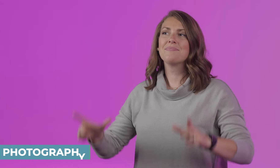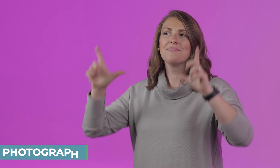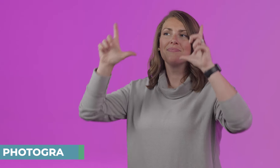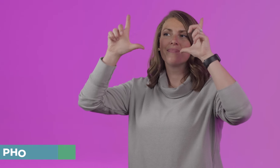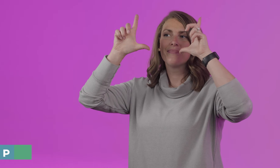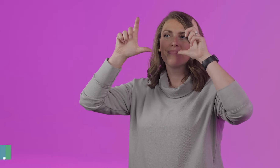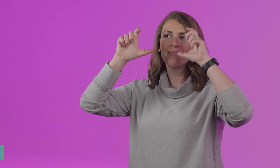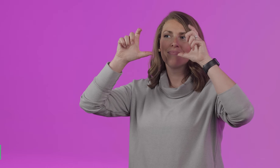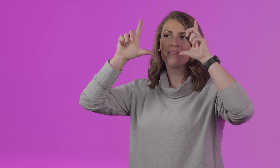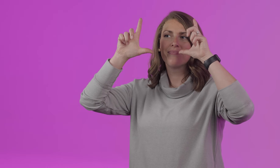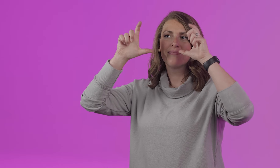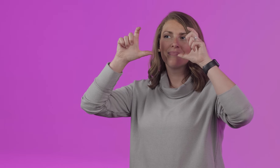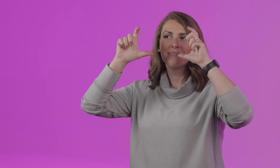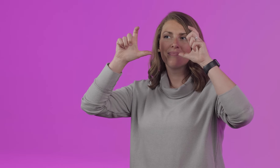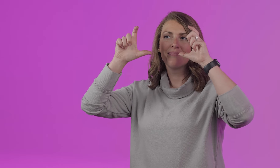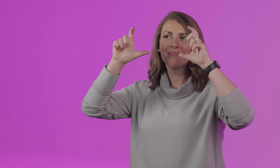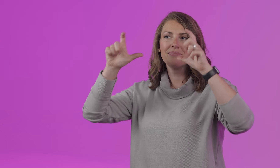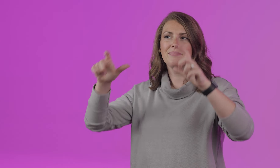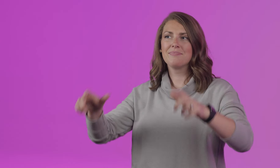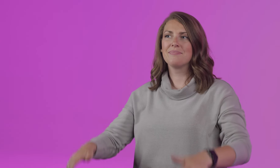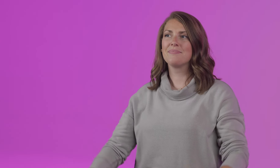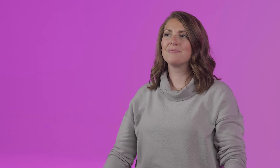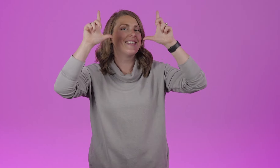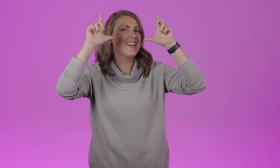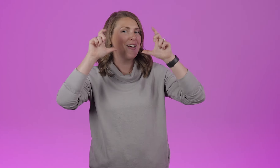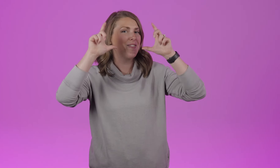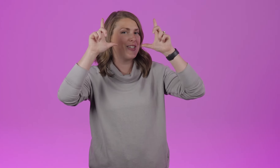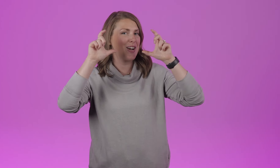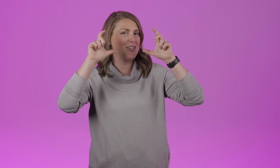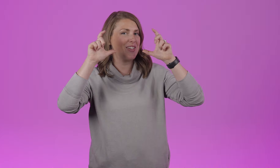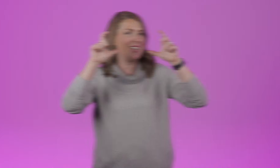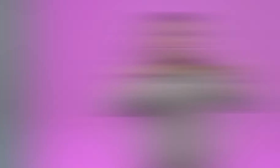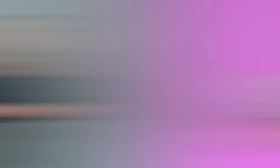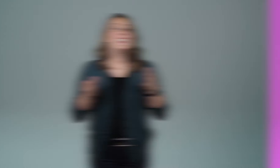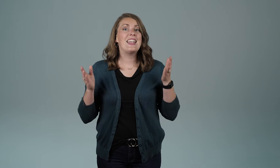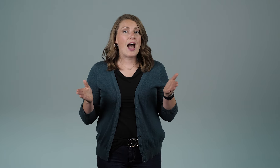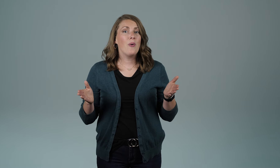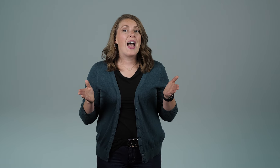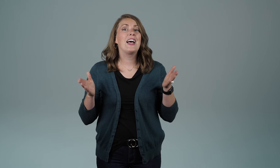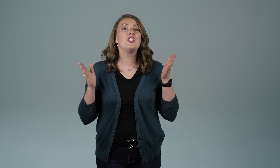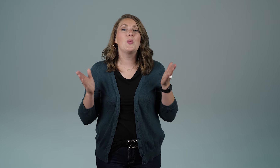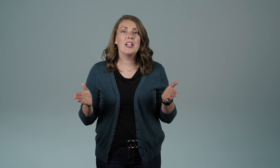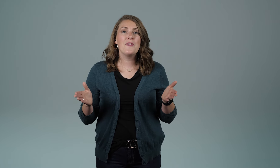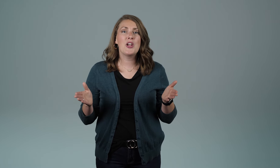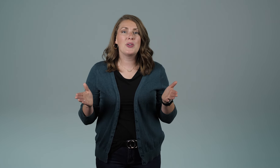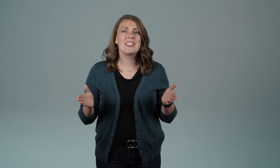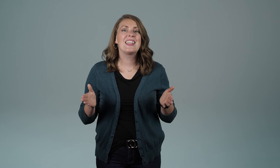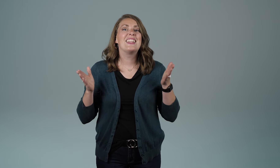It's just like you're taking pictures in photography class. PHOTOGRAPHY Now as you will have noticed